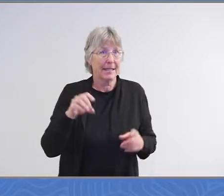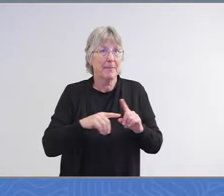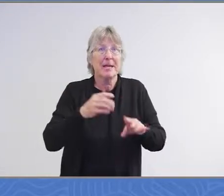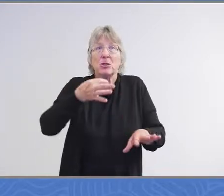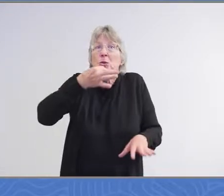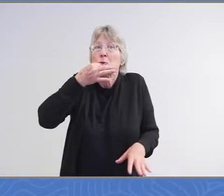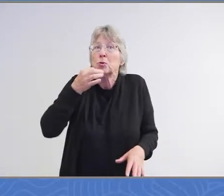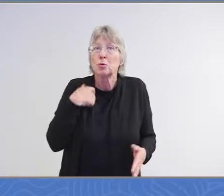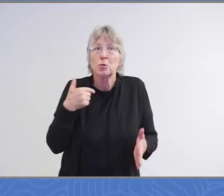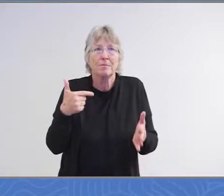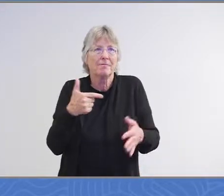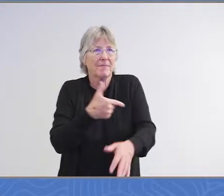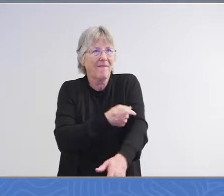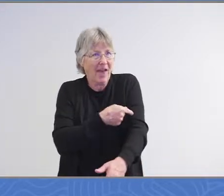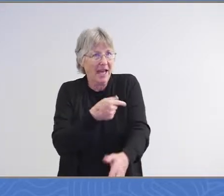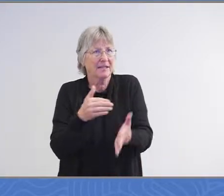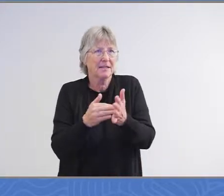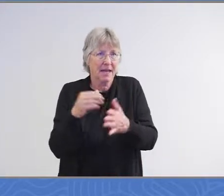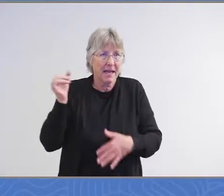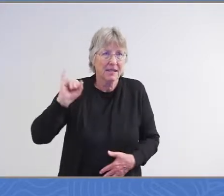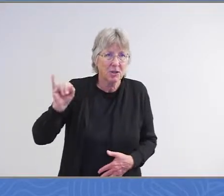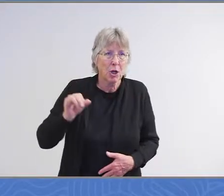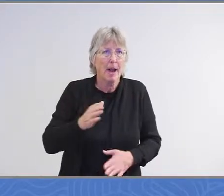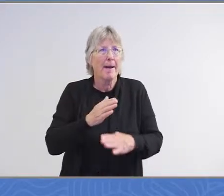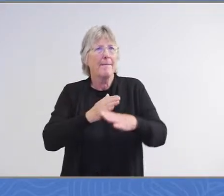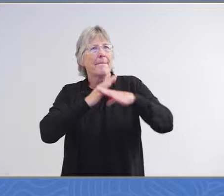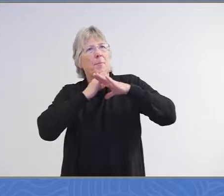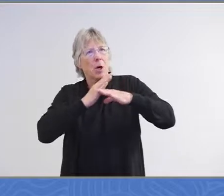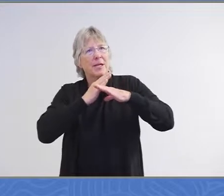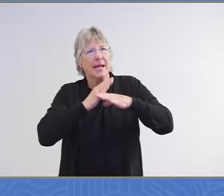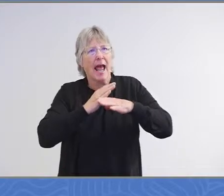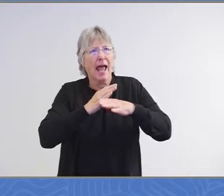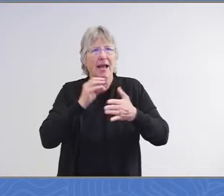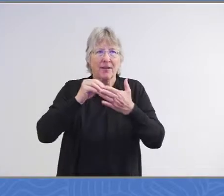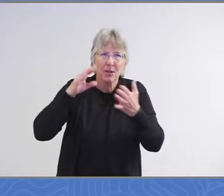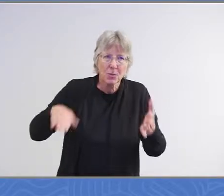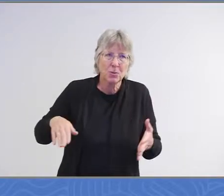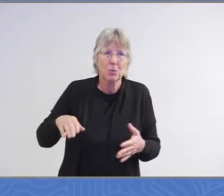Protect our teachers, staff, and families, close head start and CDC sites.